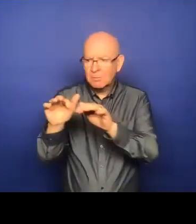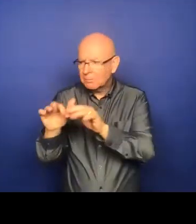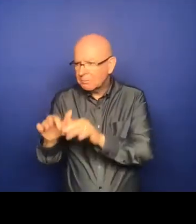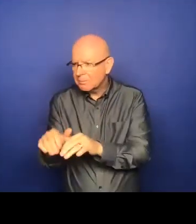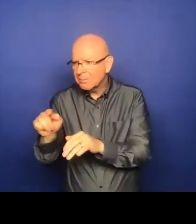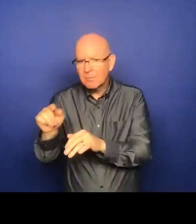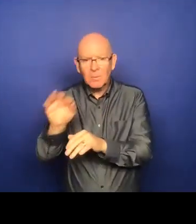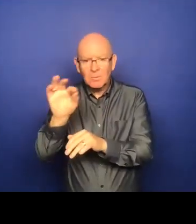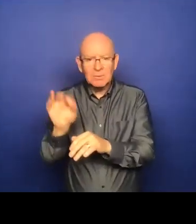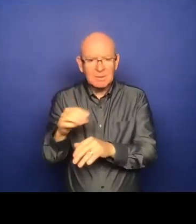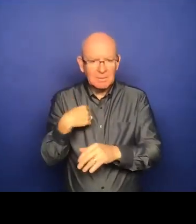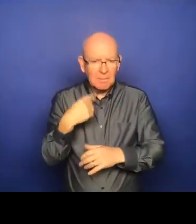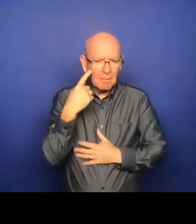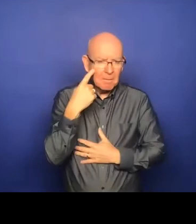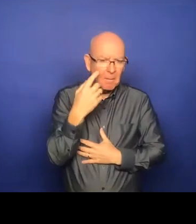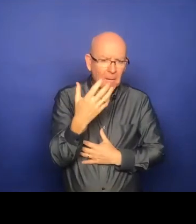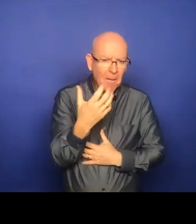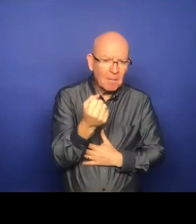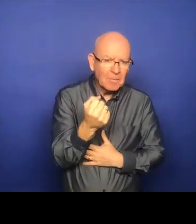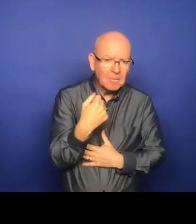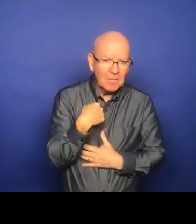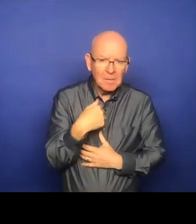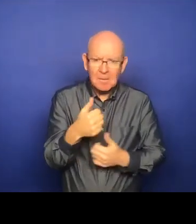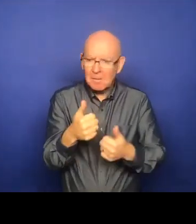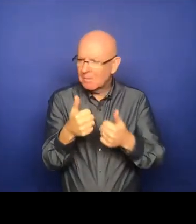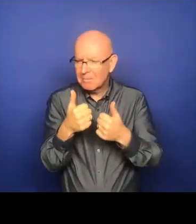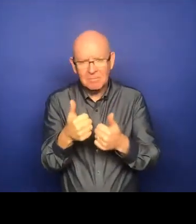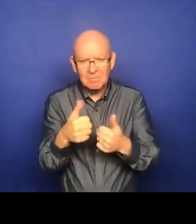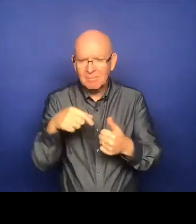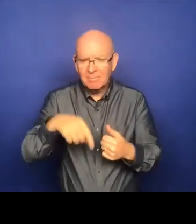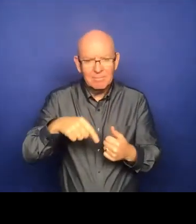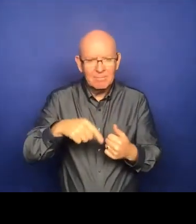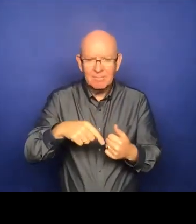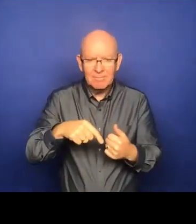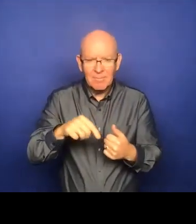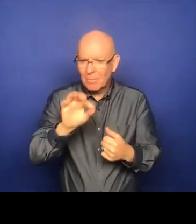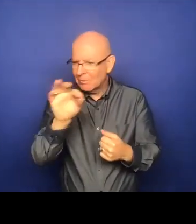questions. So I think we have a